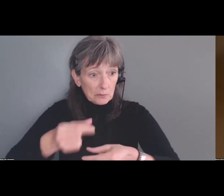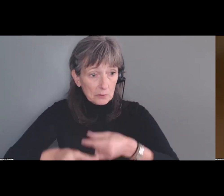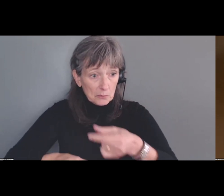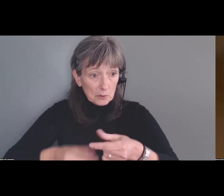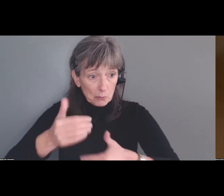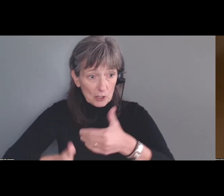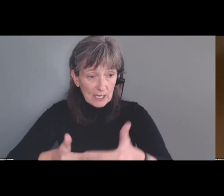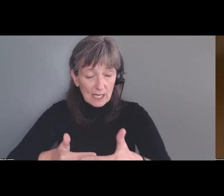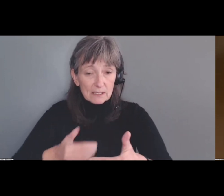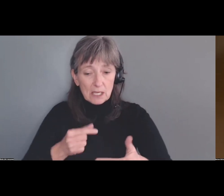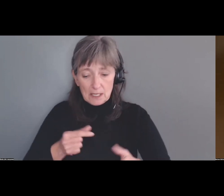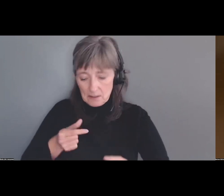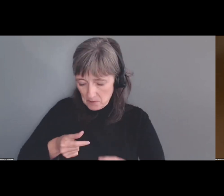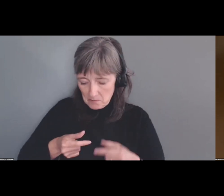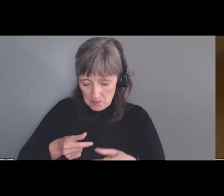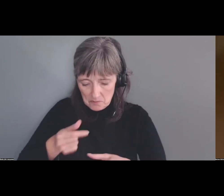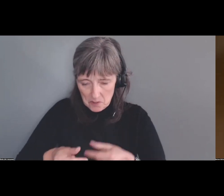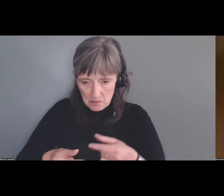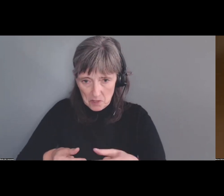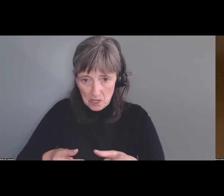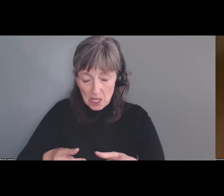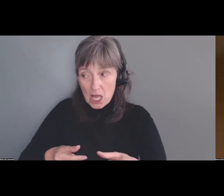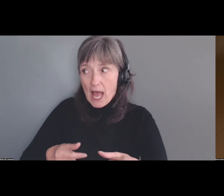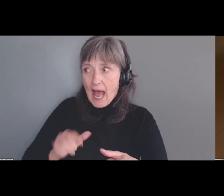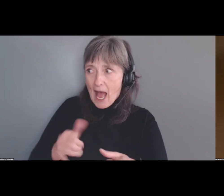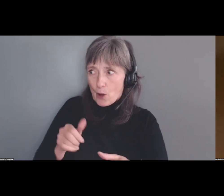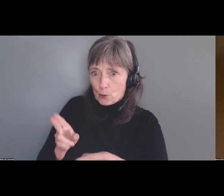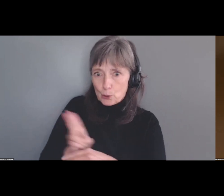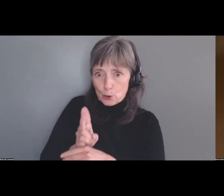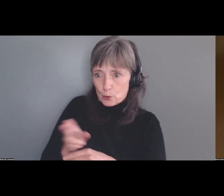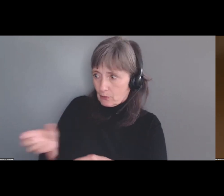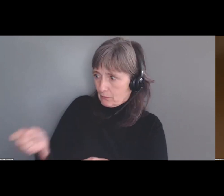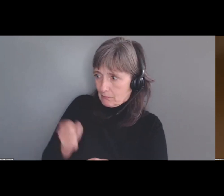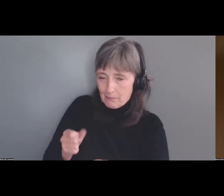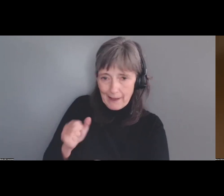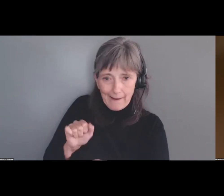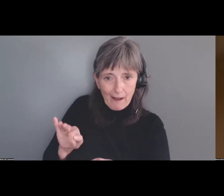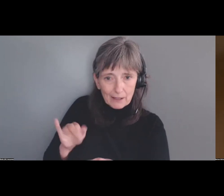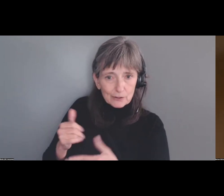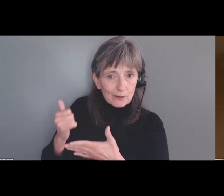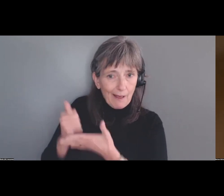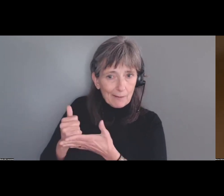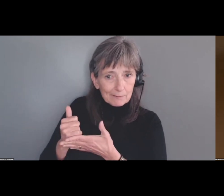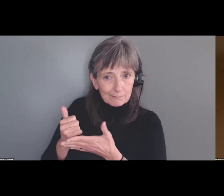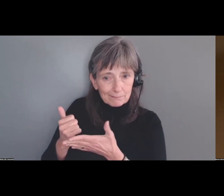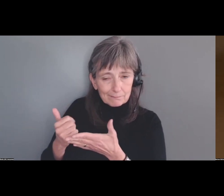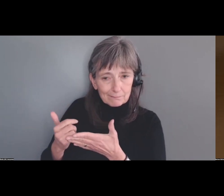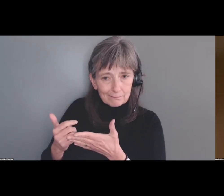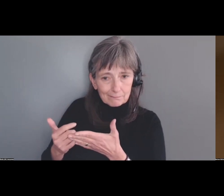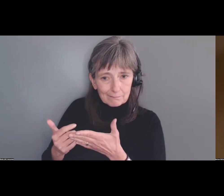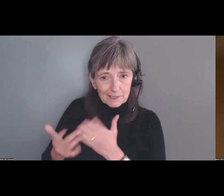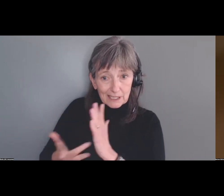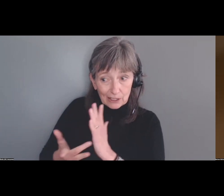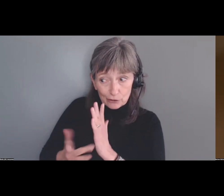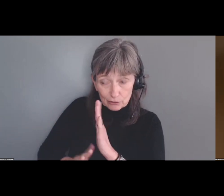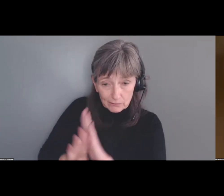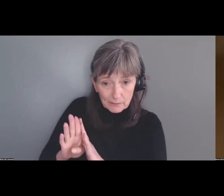of the technology that Deoni presented but also sort of in the facilitation of the human experts